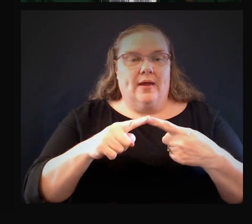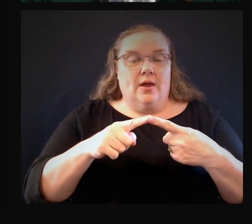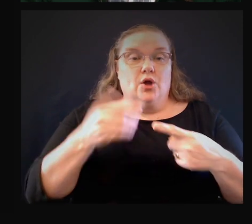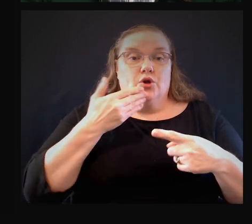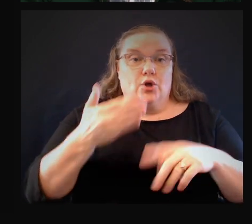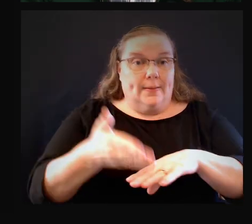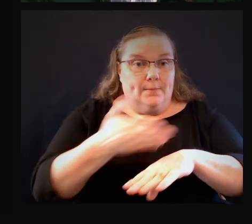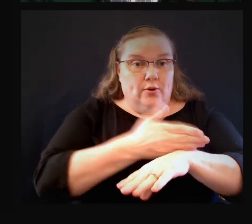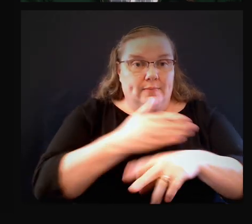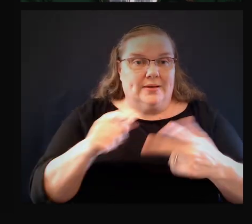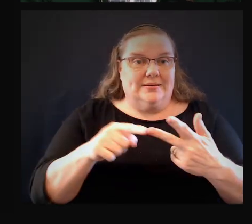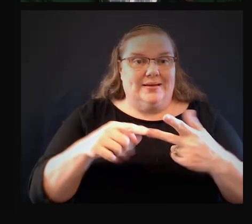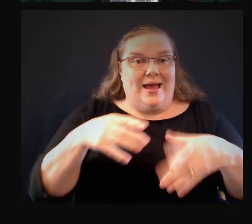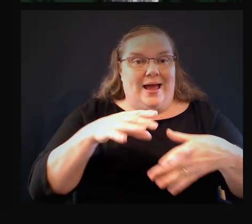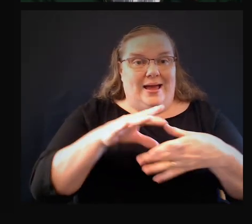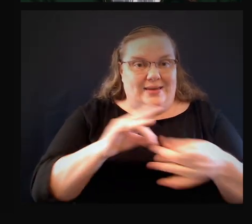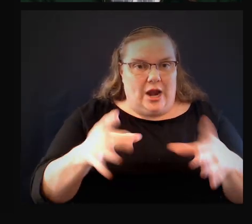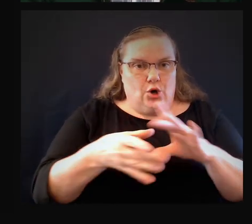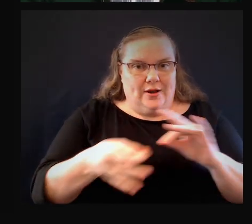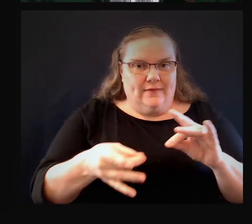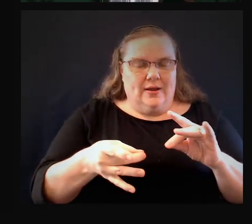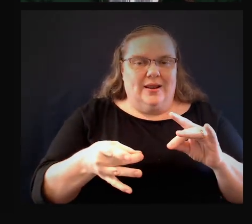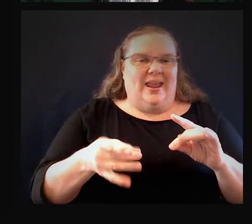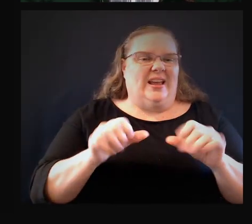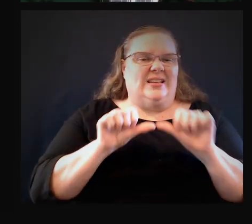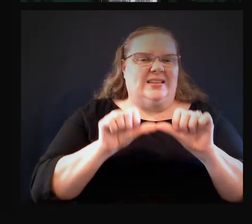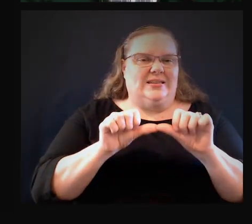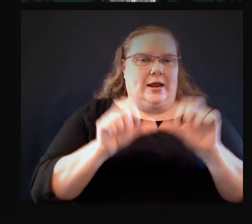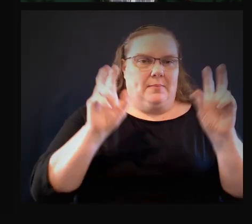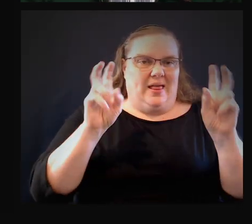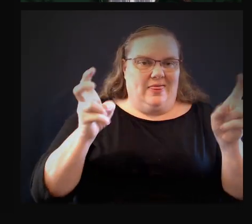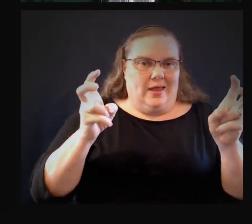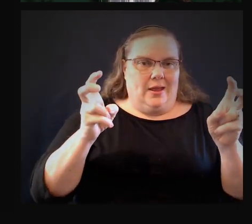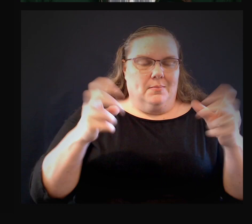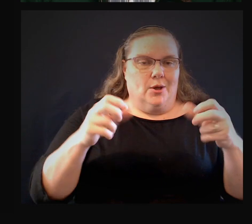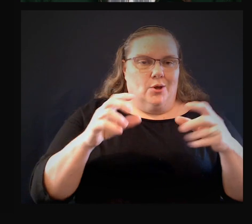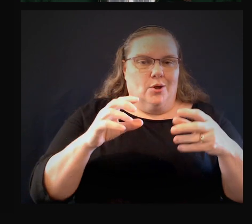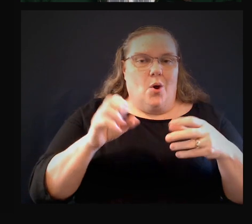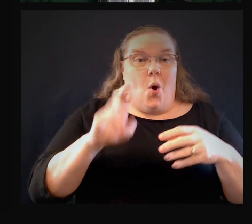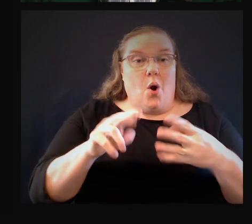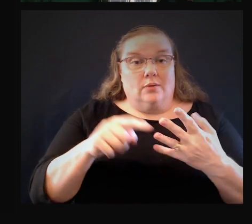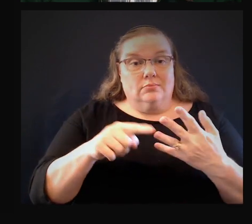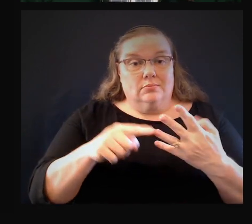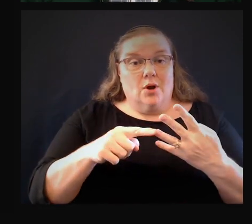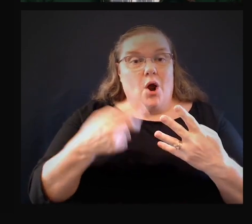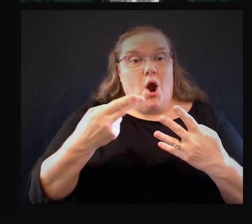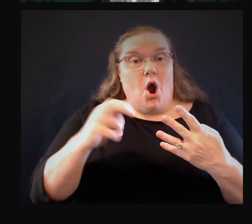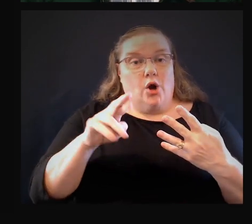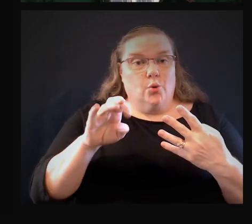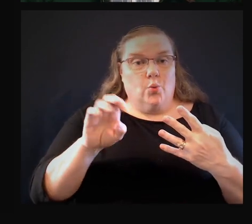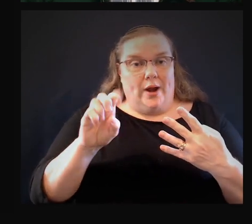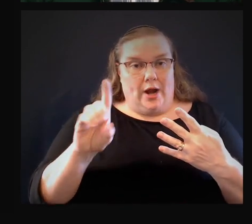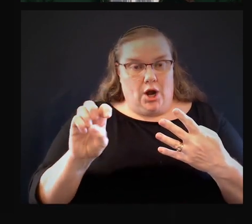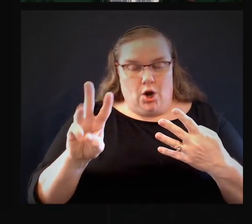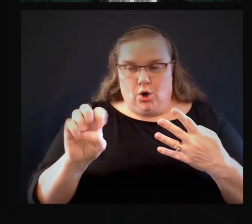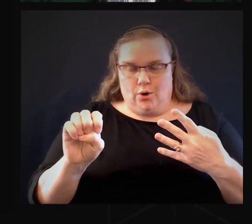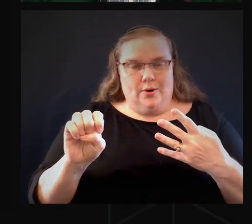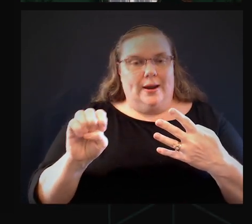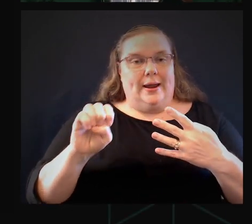adding a sustainability-themed story to our game, or hardware improvements, like the recent Xbox update making it carbon aware.